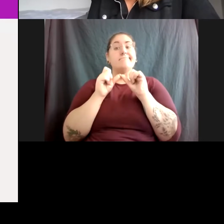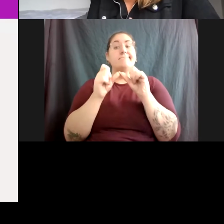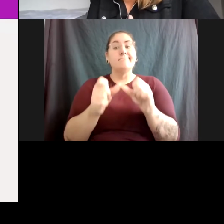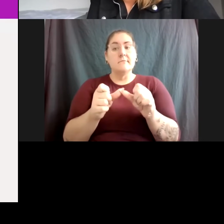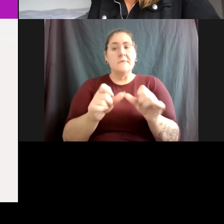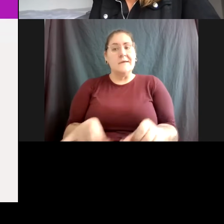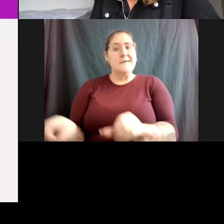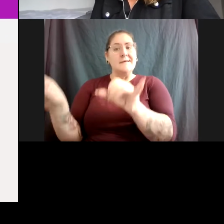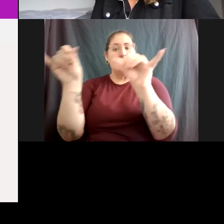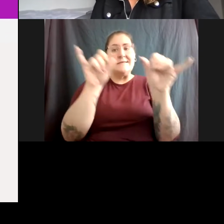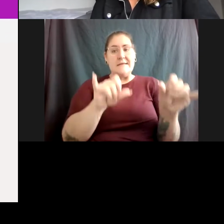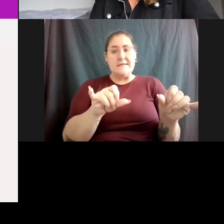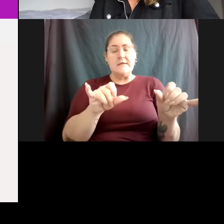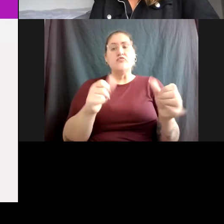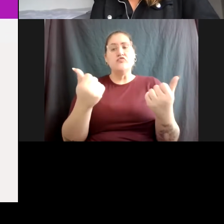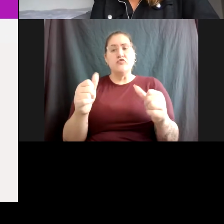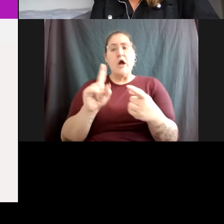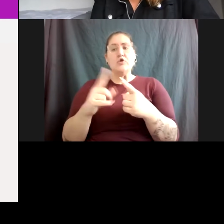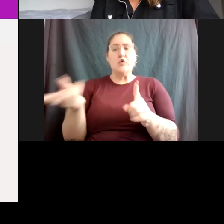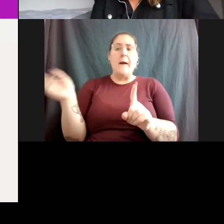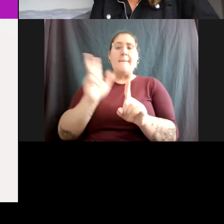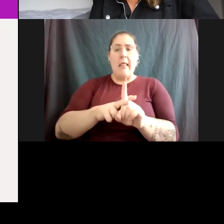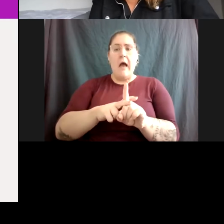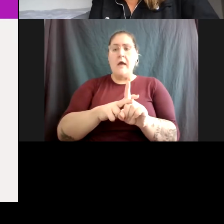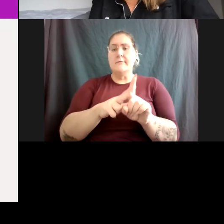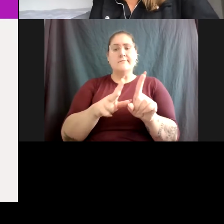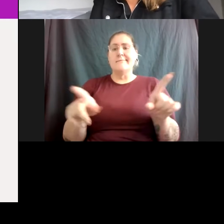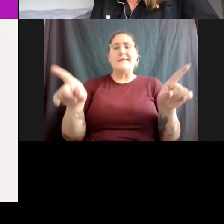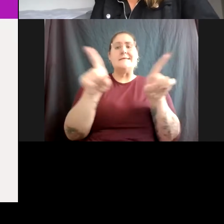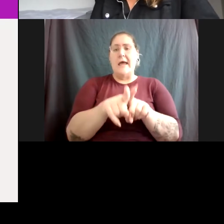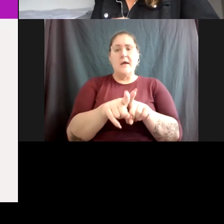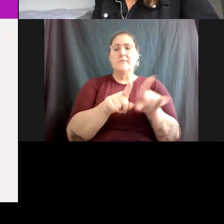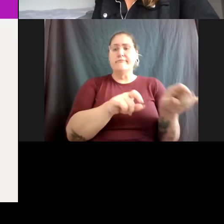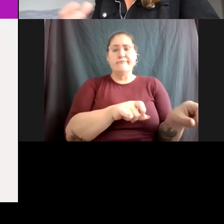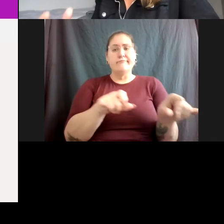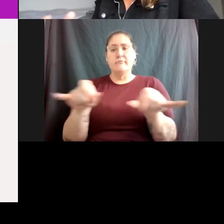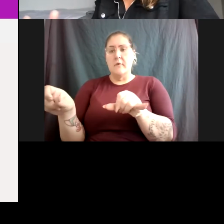we need to think about when it comes to hover is to provide good contrast for other states